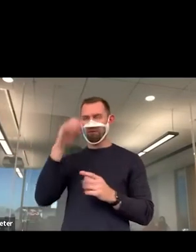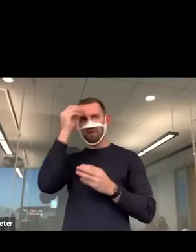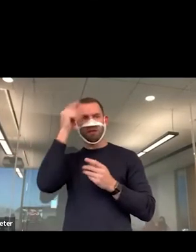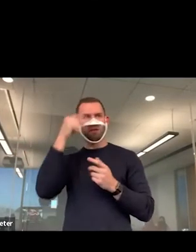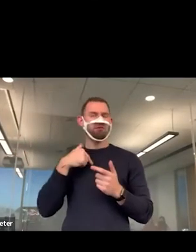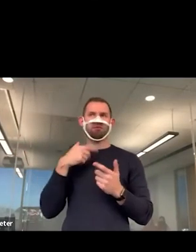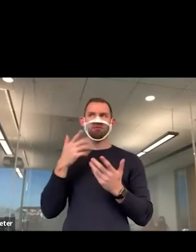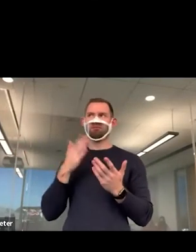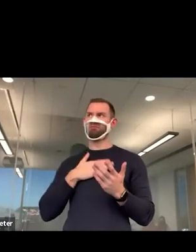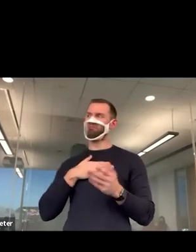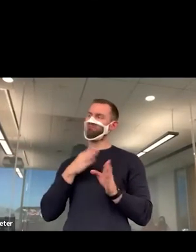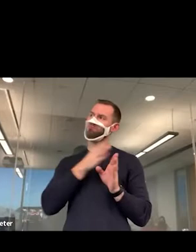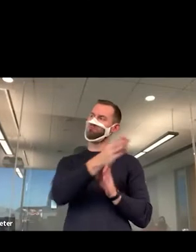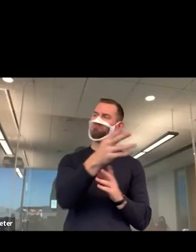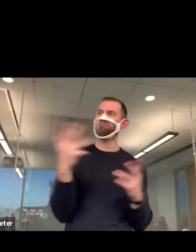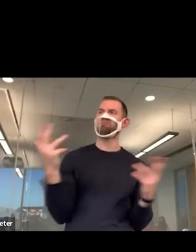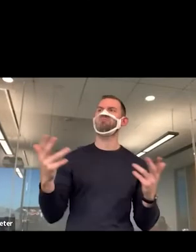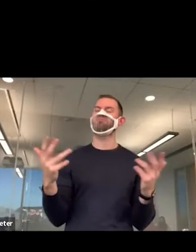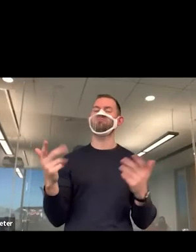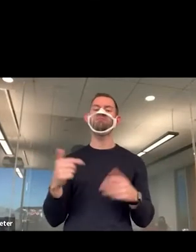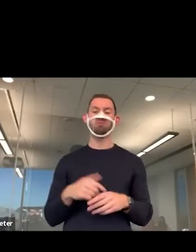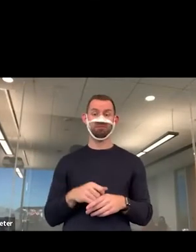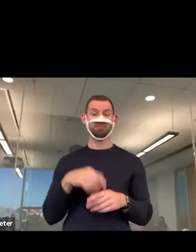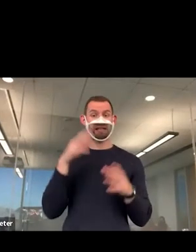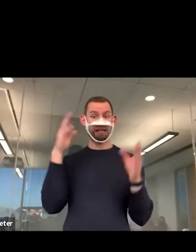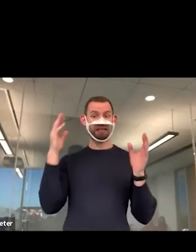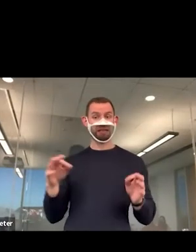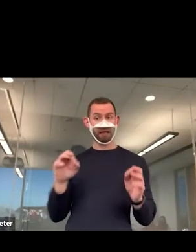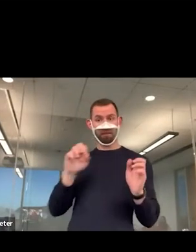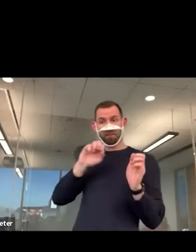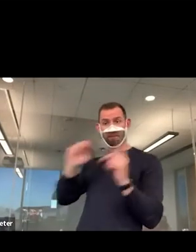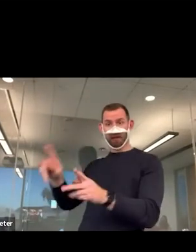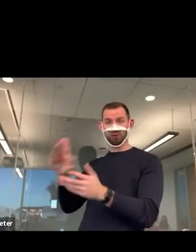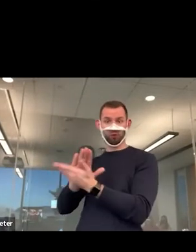and i decided to go back to mass maritime and get finished my engineering degree and it's